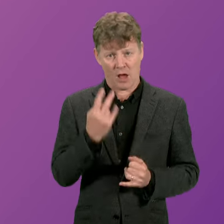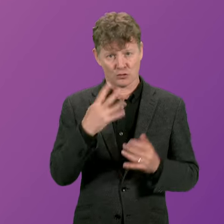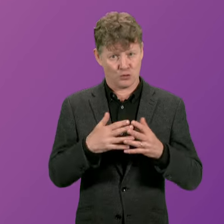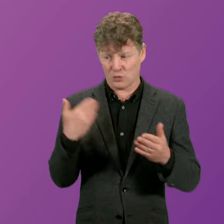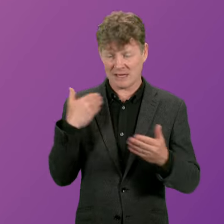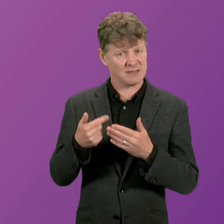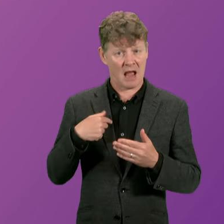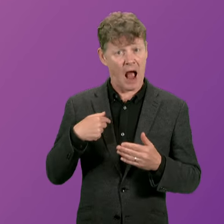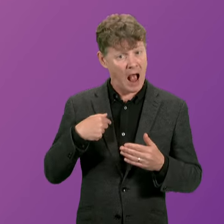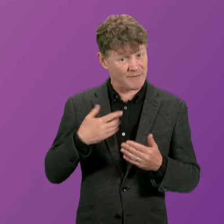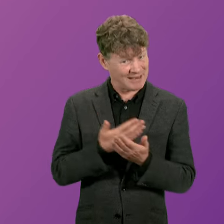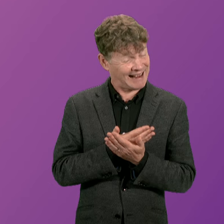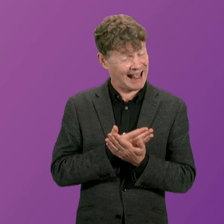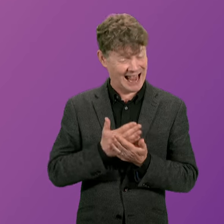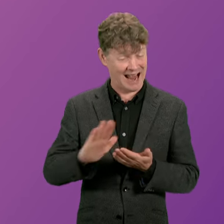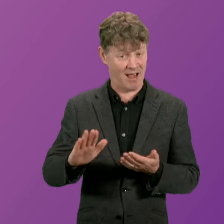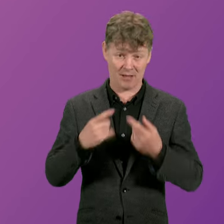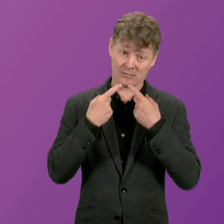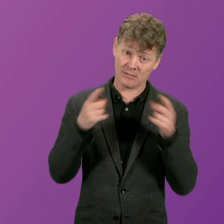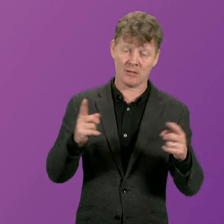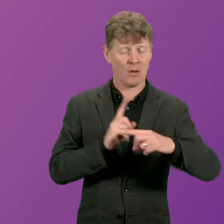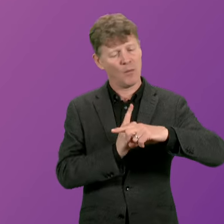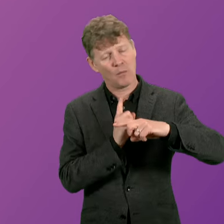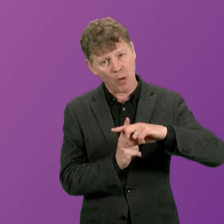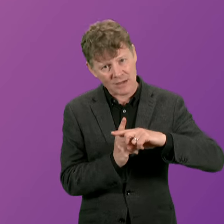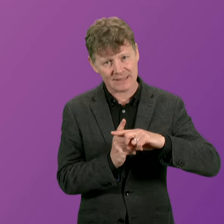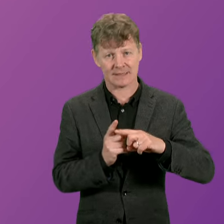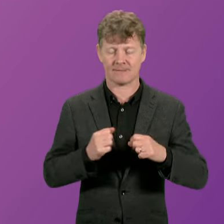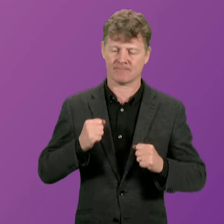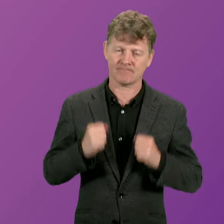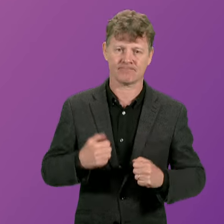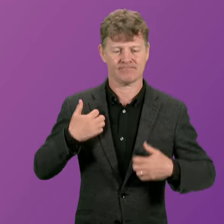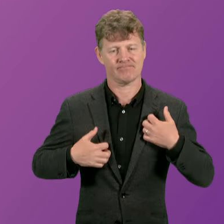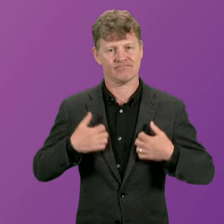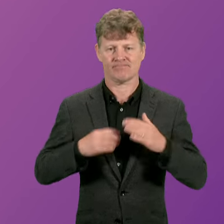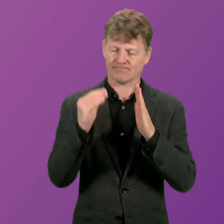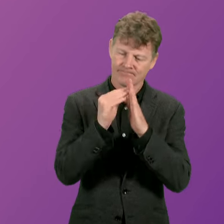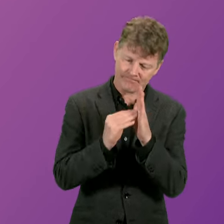will positively and enthusiastically set out the record of this SNP Government,